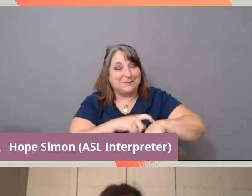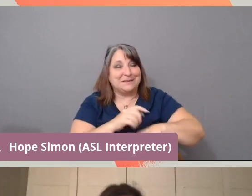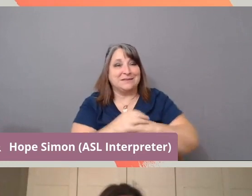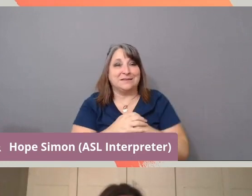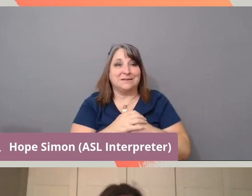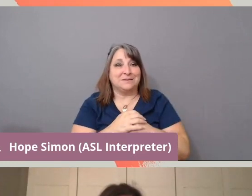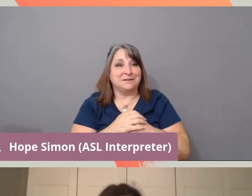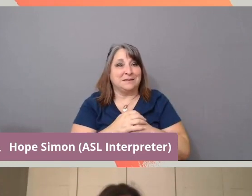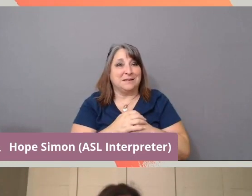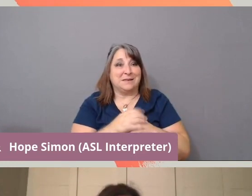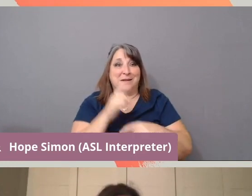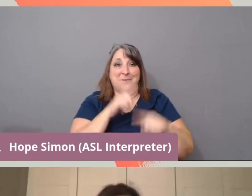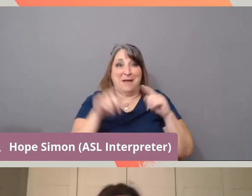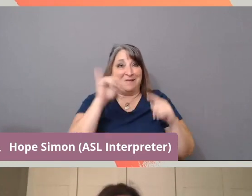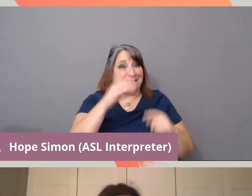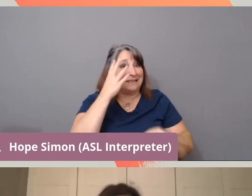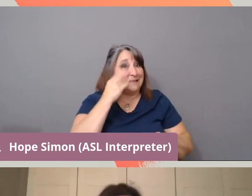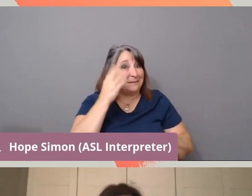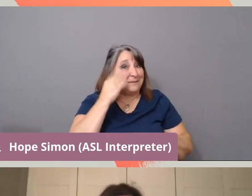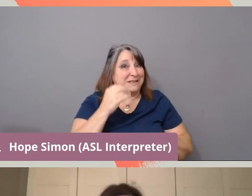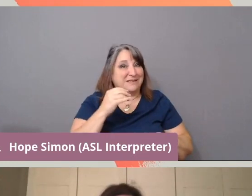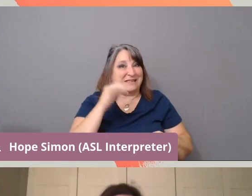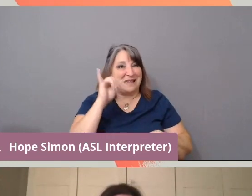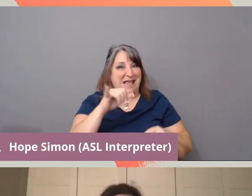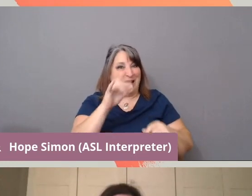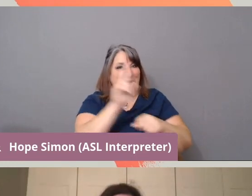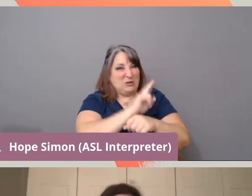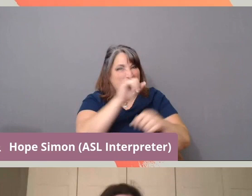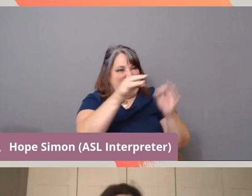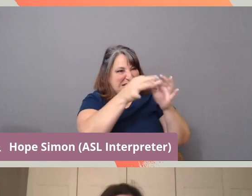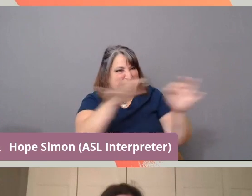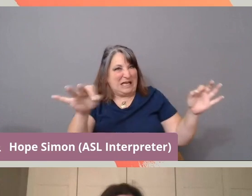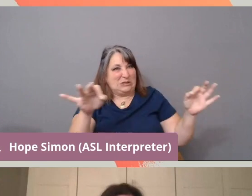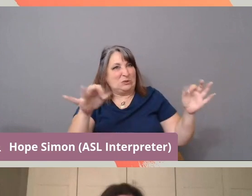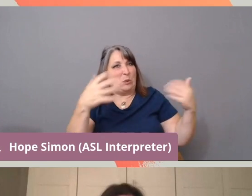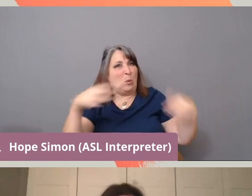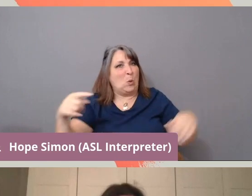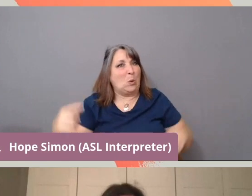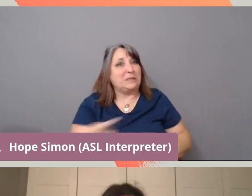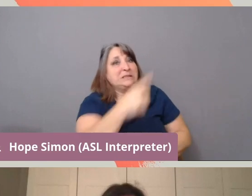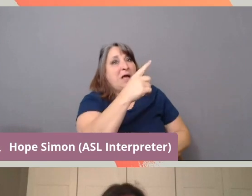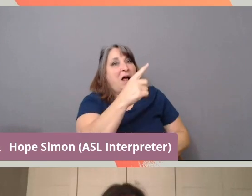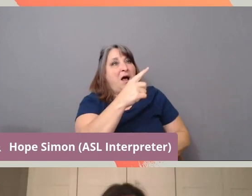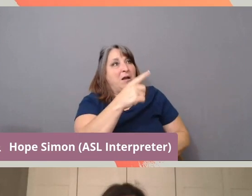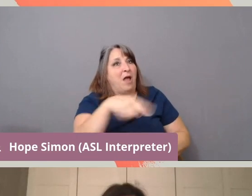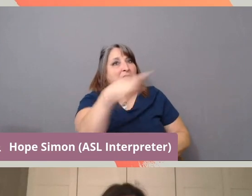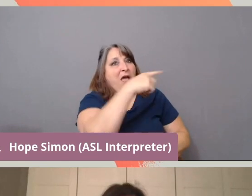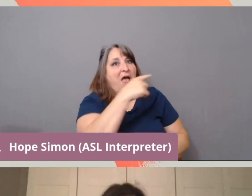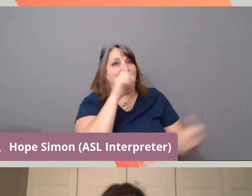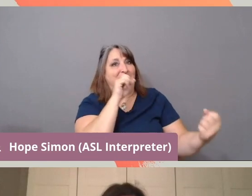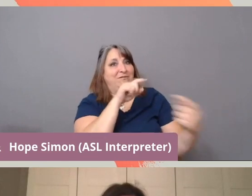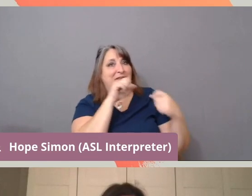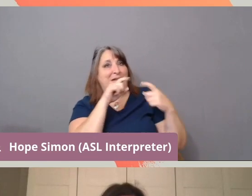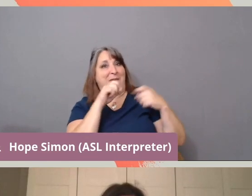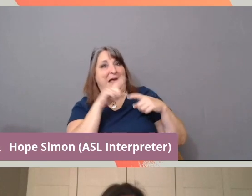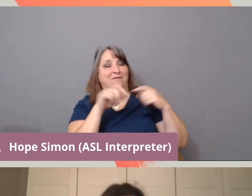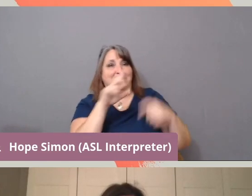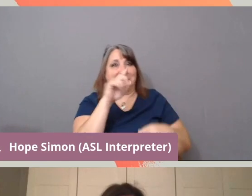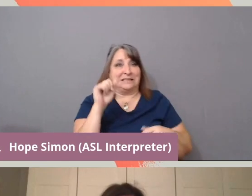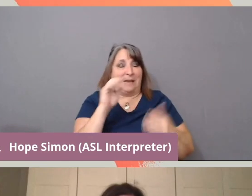But this whole experience also was really enlightening to us. The feedback we got from the disabled community